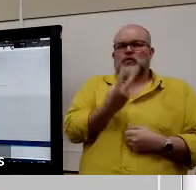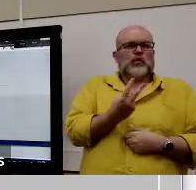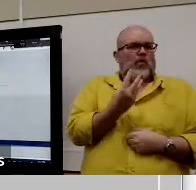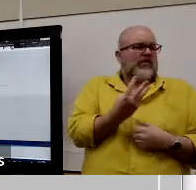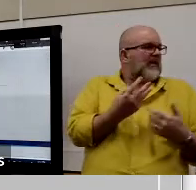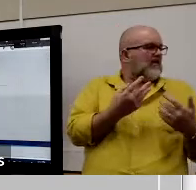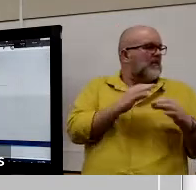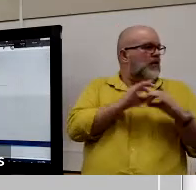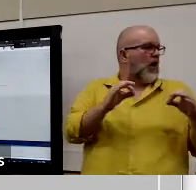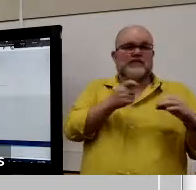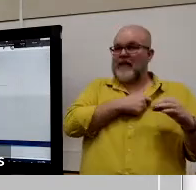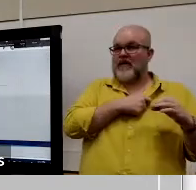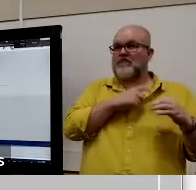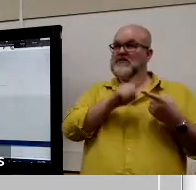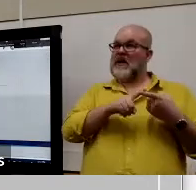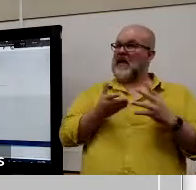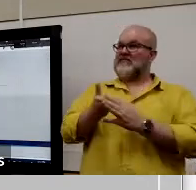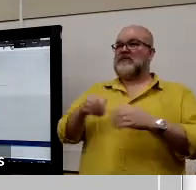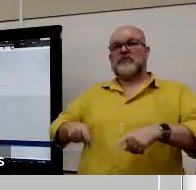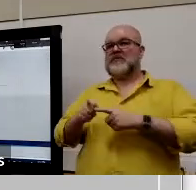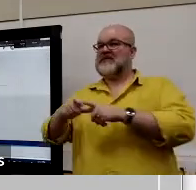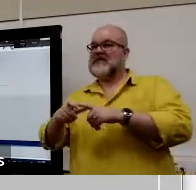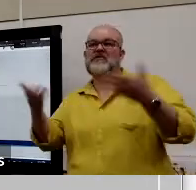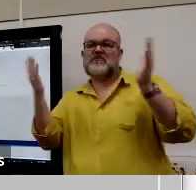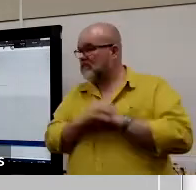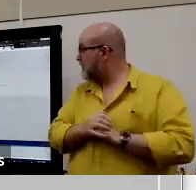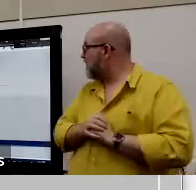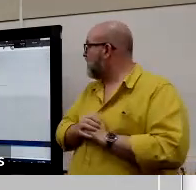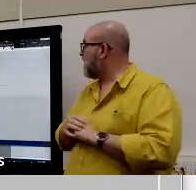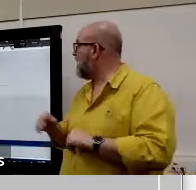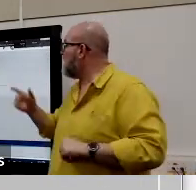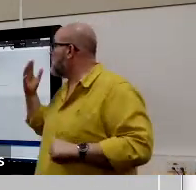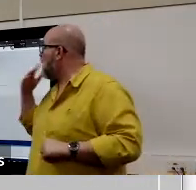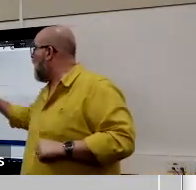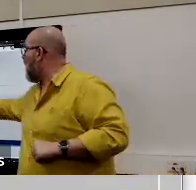We have two or three that are not members but still want to access the PD.